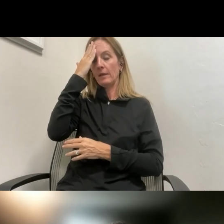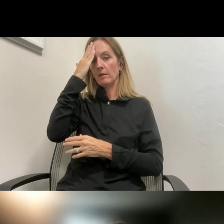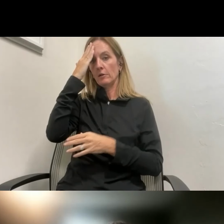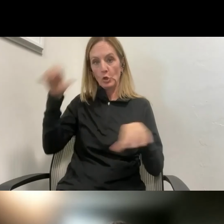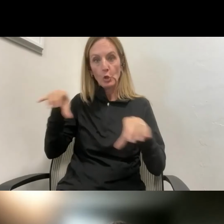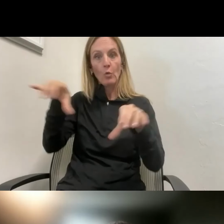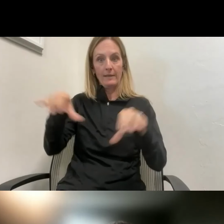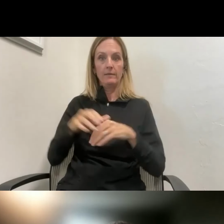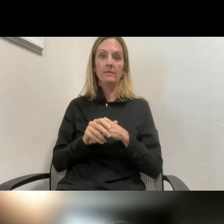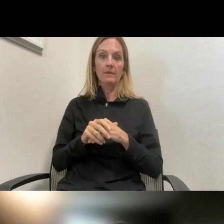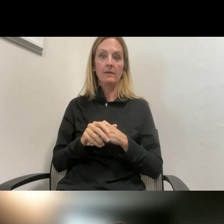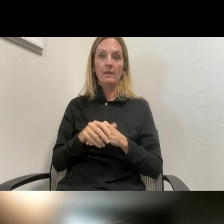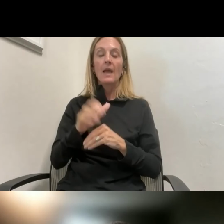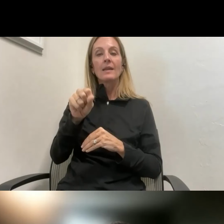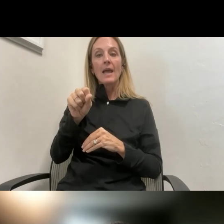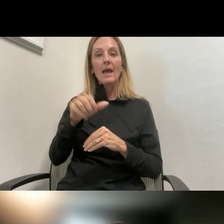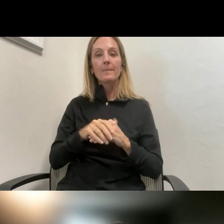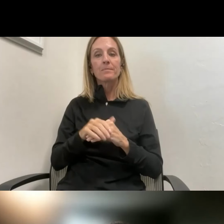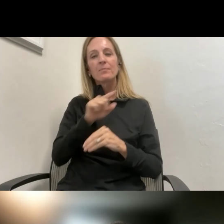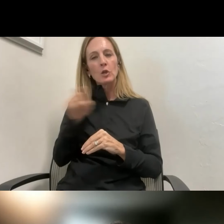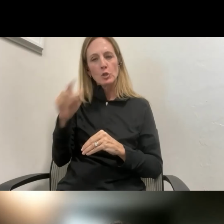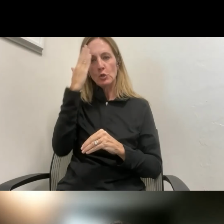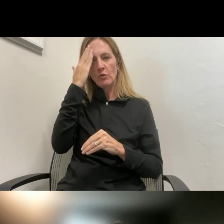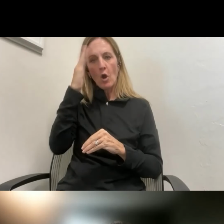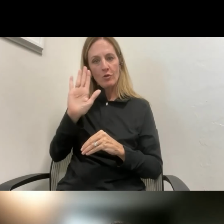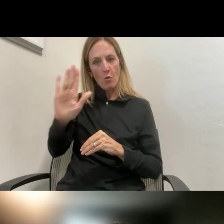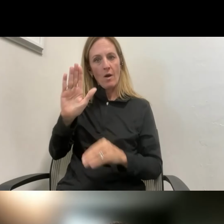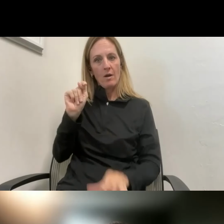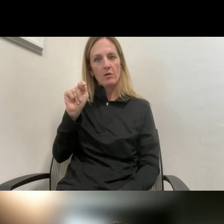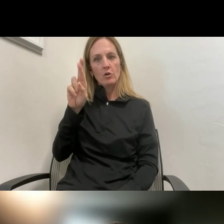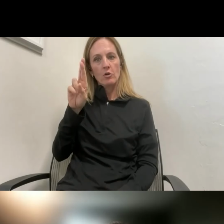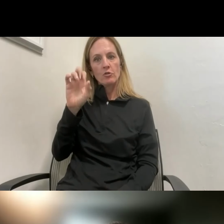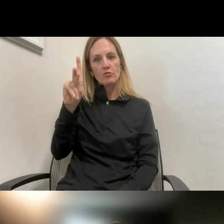So yeah, do you happen to know the name of your trickster? And please type that in the chat.